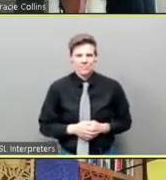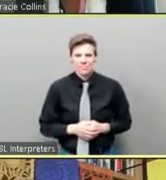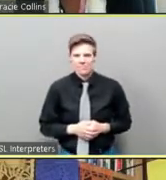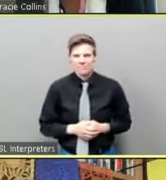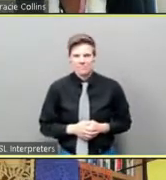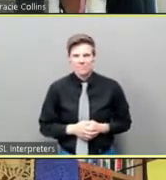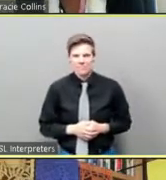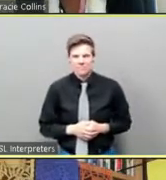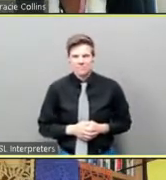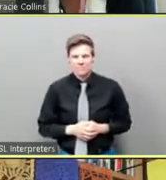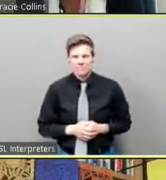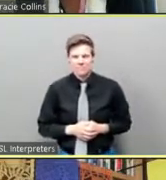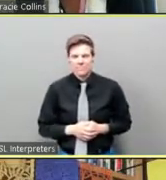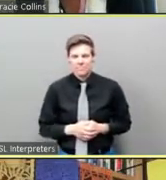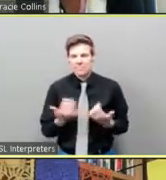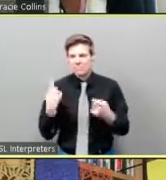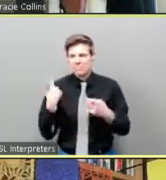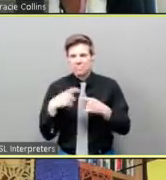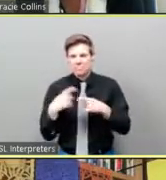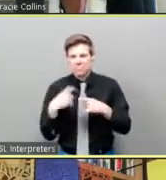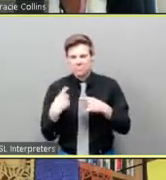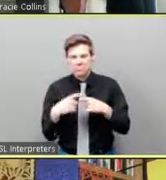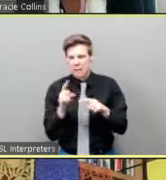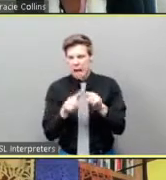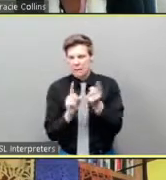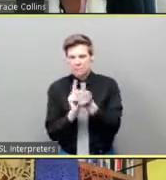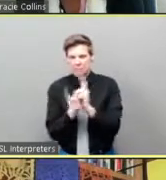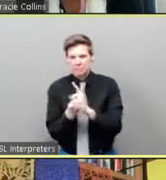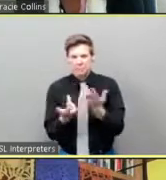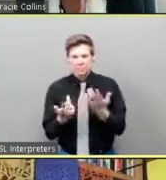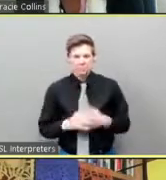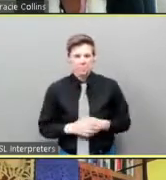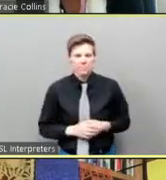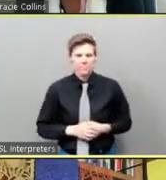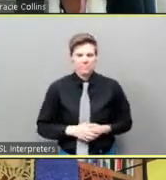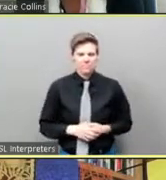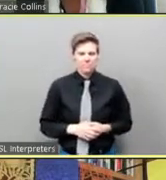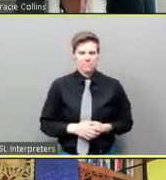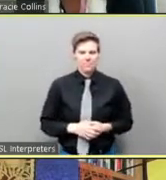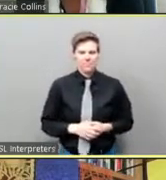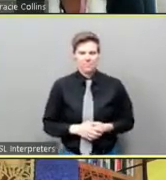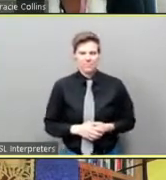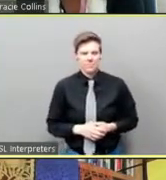program I started saying on a cattle. So the grand someone who's serving you